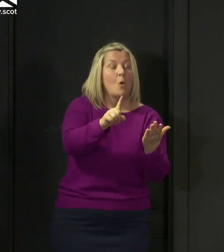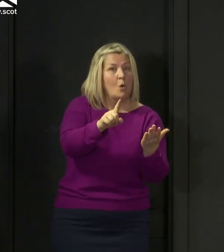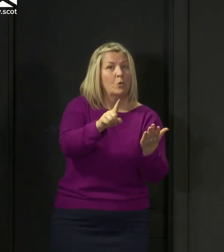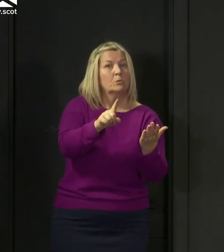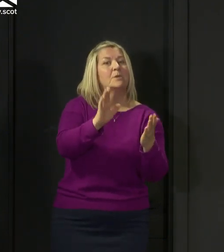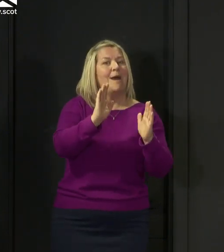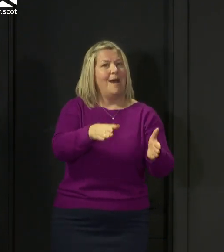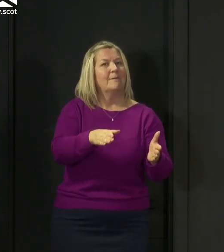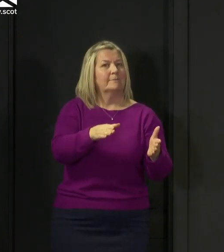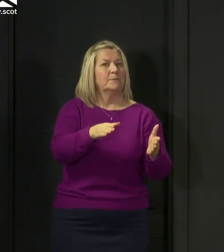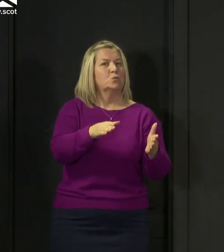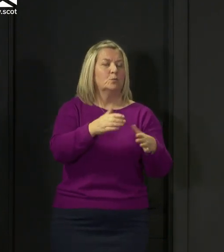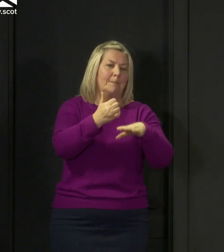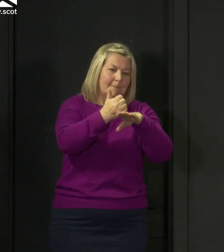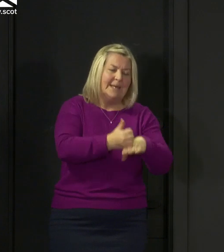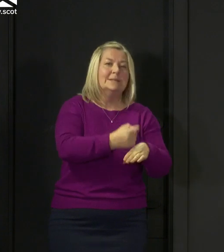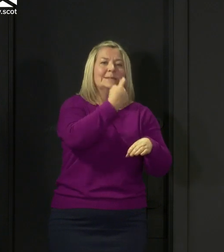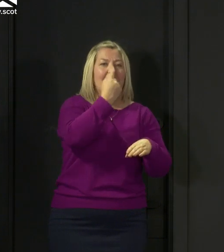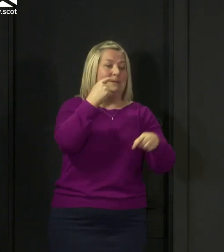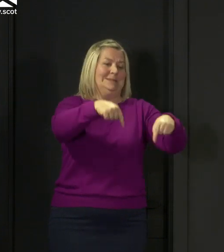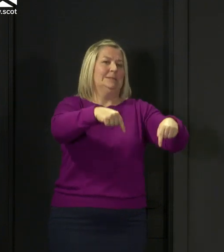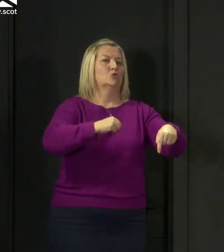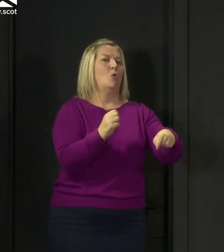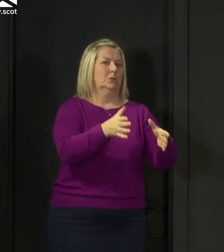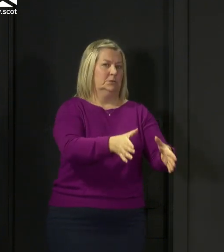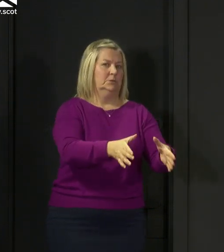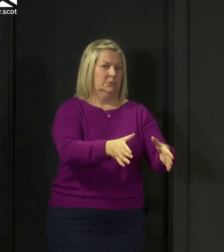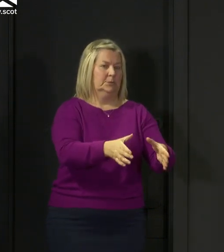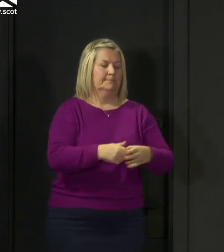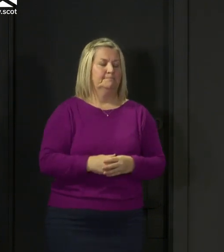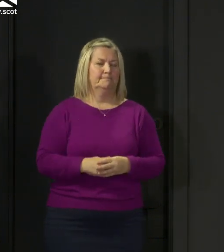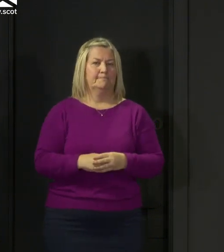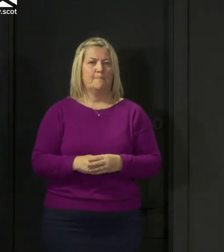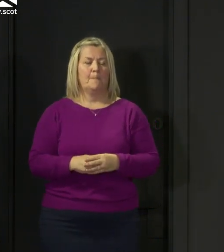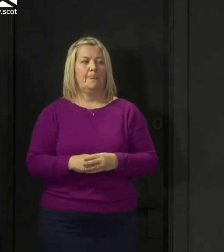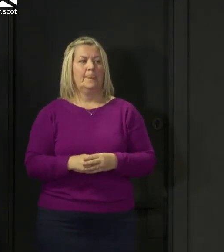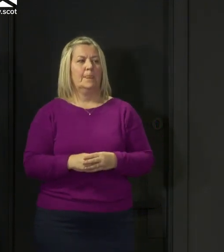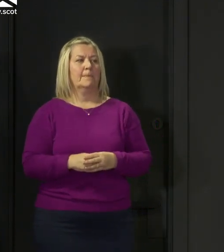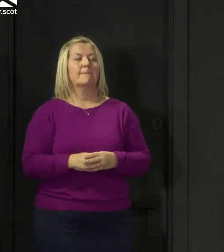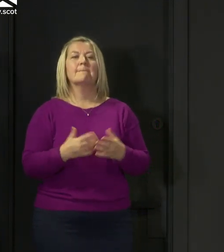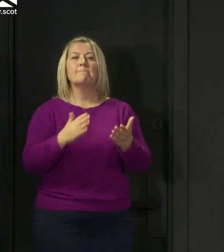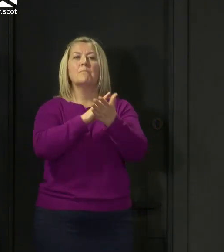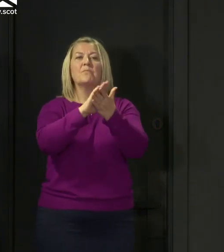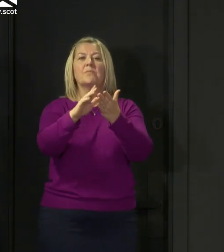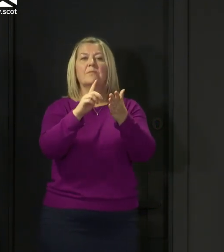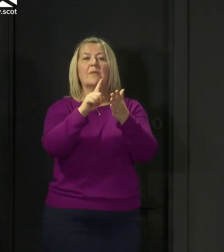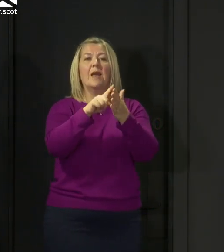by the science and the evidence as it applies here in Scotland. Tom Gordon from the Herald.